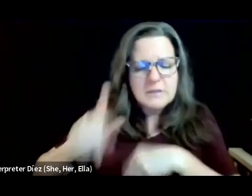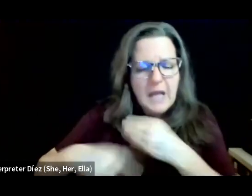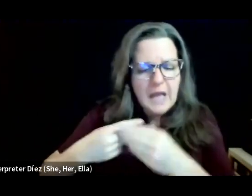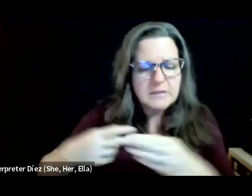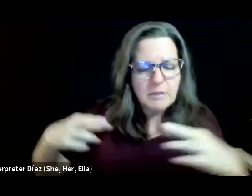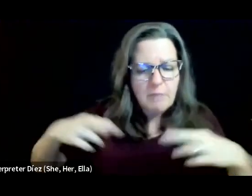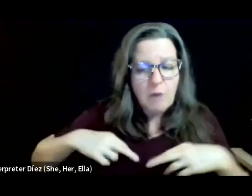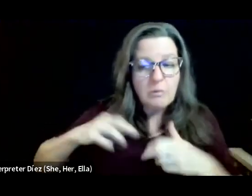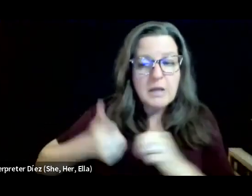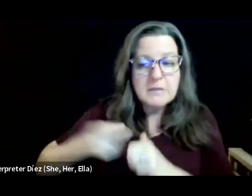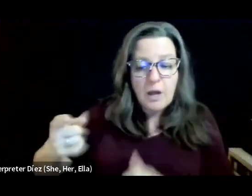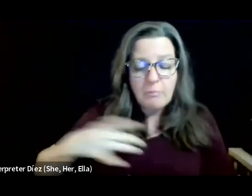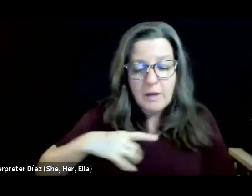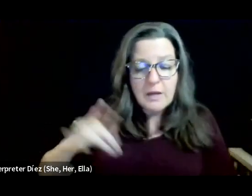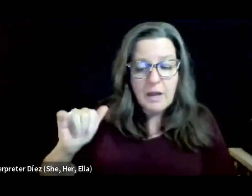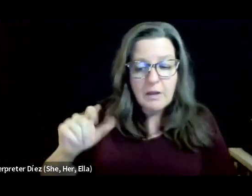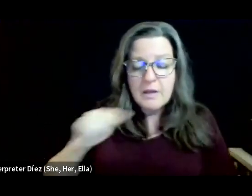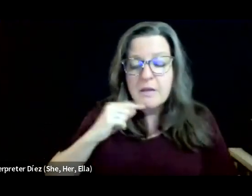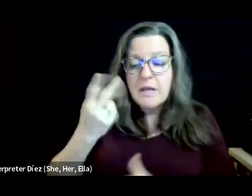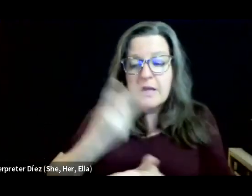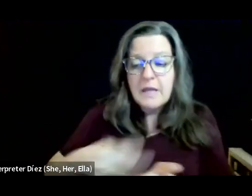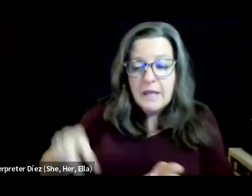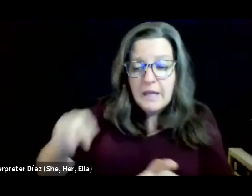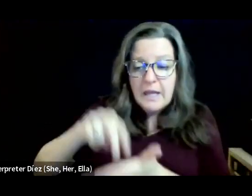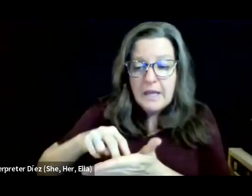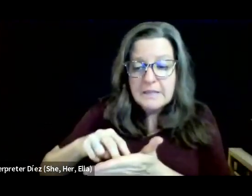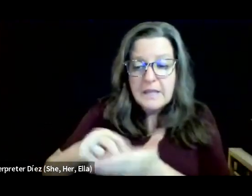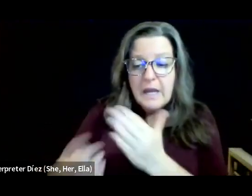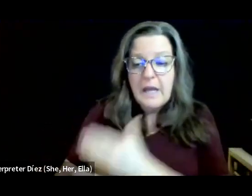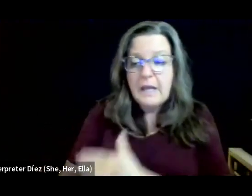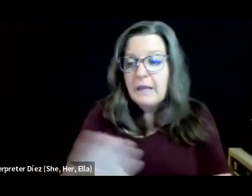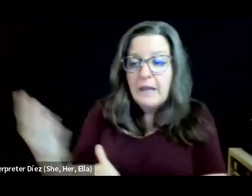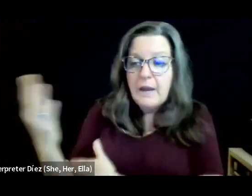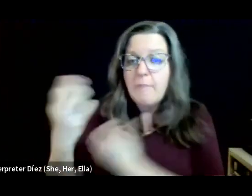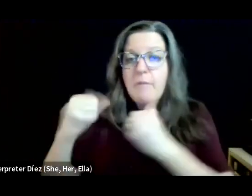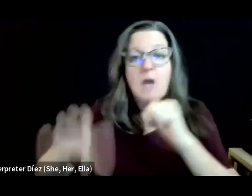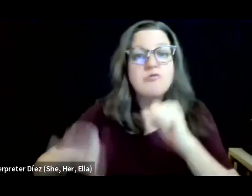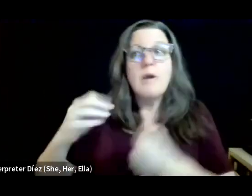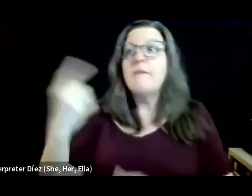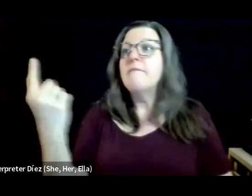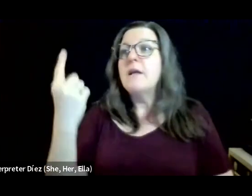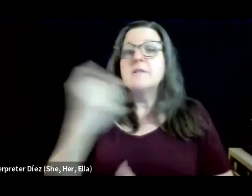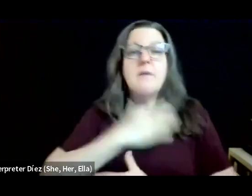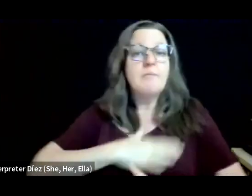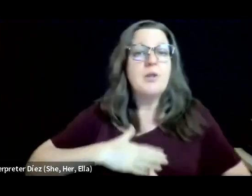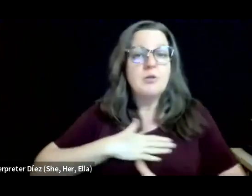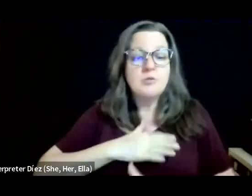He says: "I get up every morning and try to find something entertaining. That's the key."